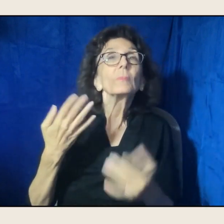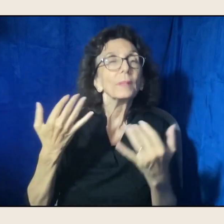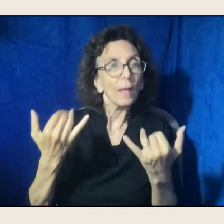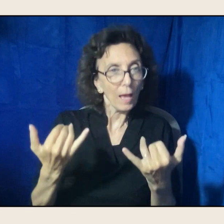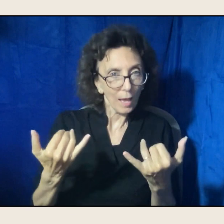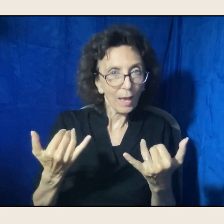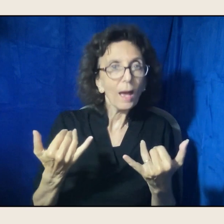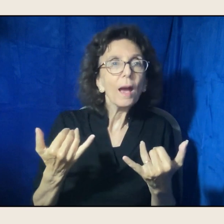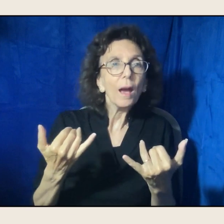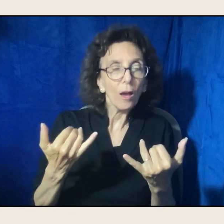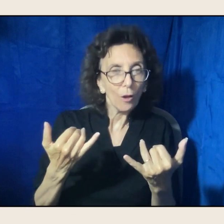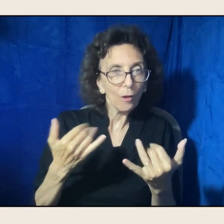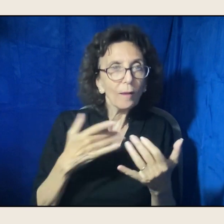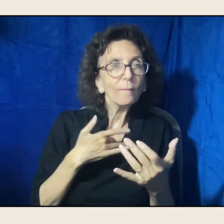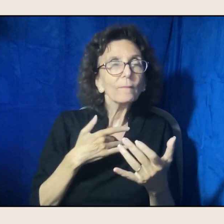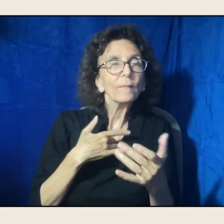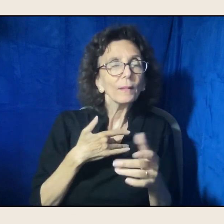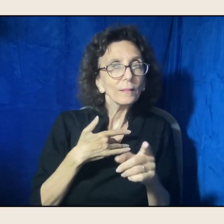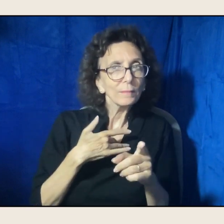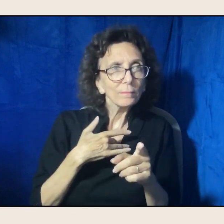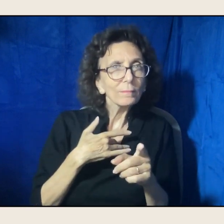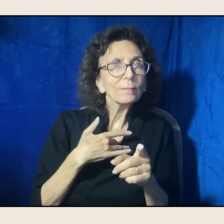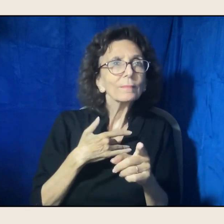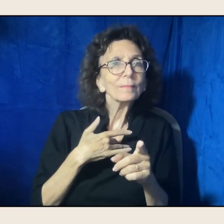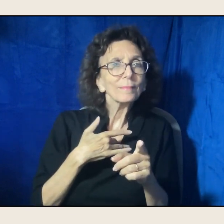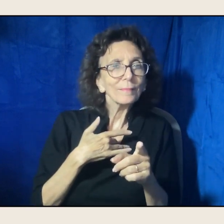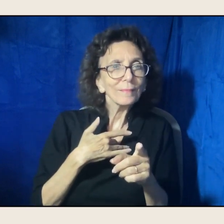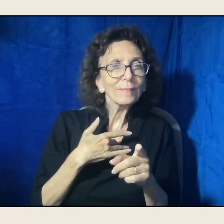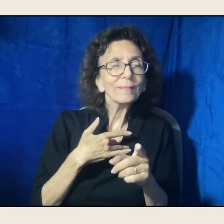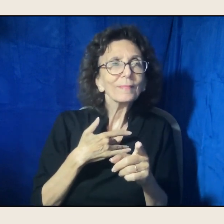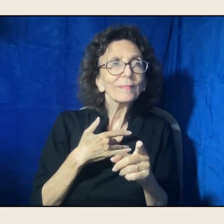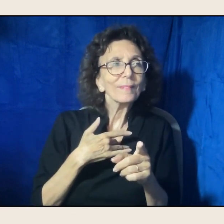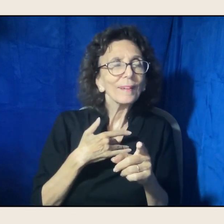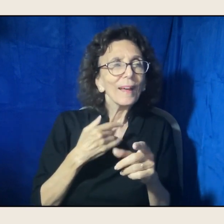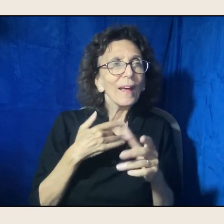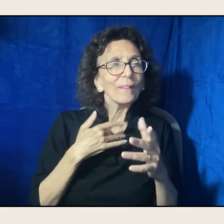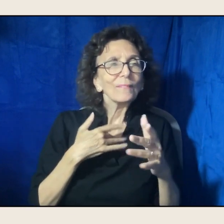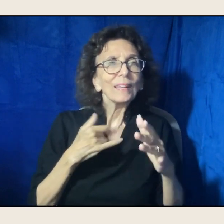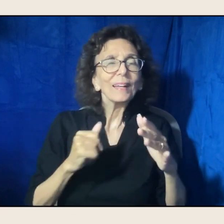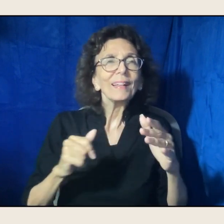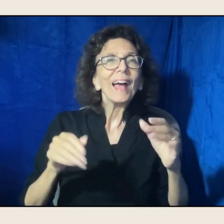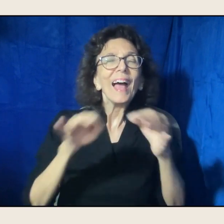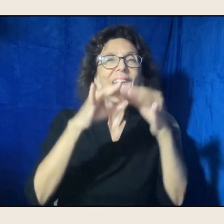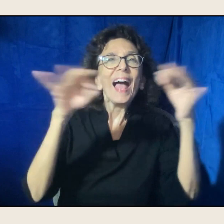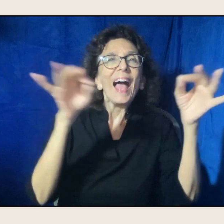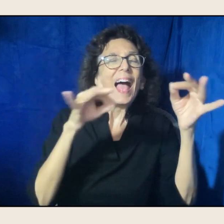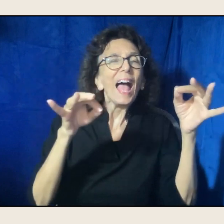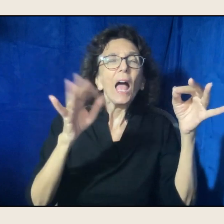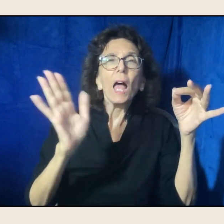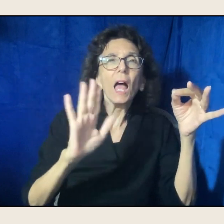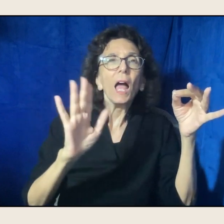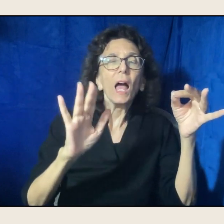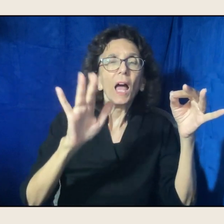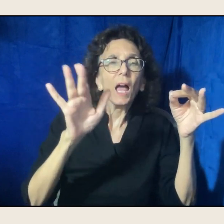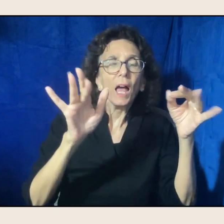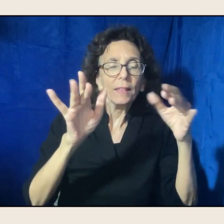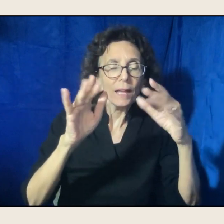like gaps or white spaces where I need to use an image to say something